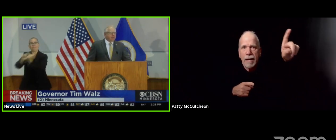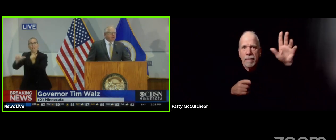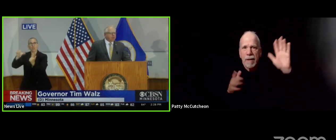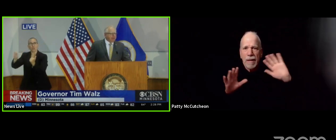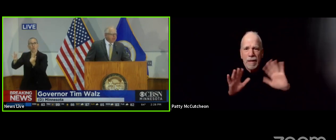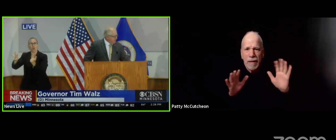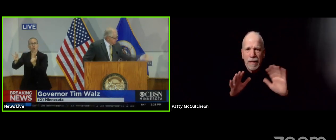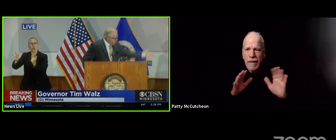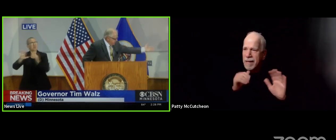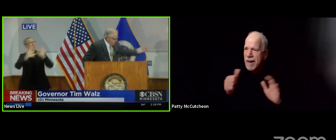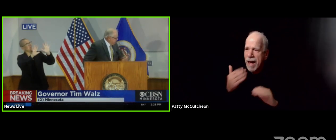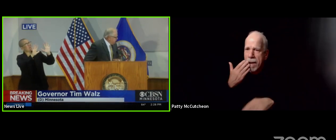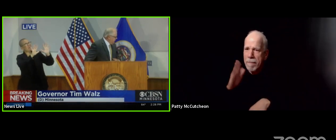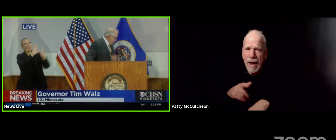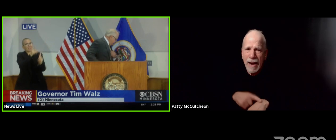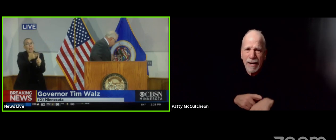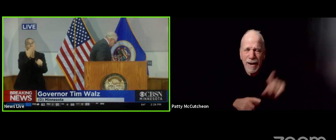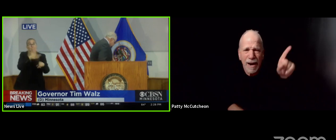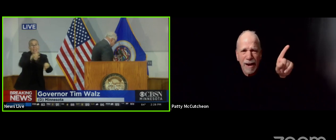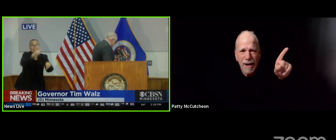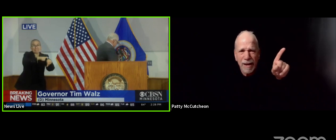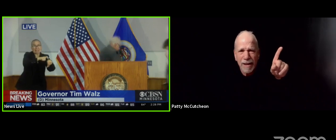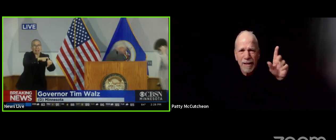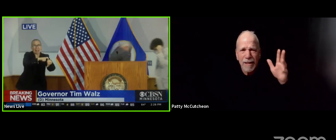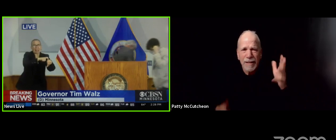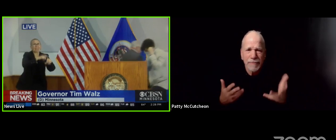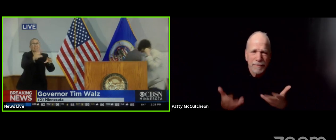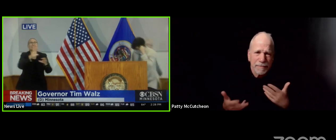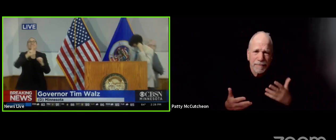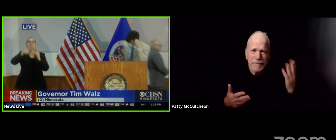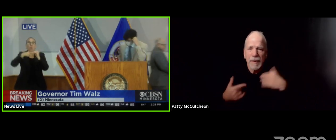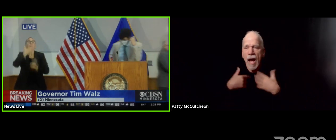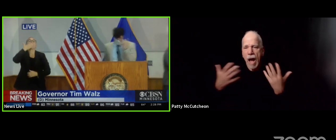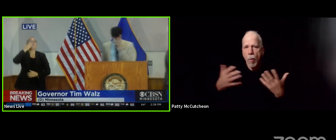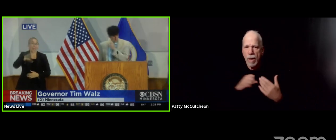OTHER BAD THINGS. SO, SENATOR, IF YOU HAVE A